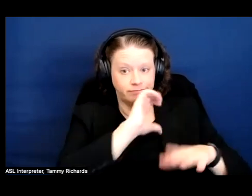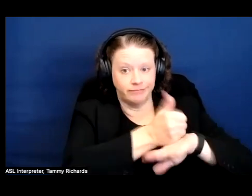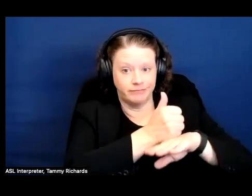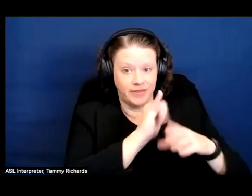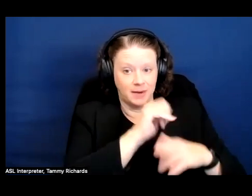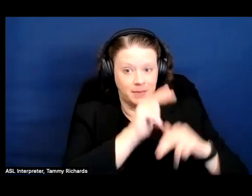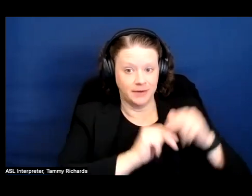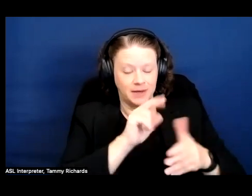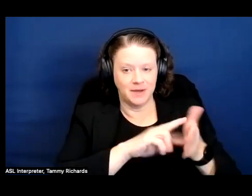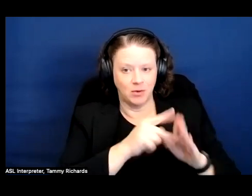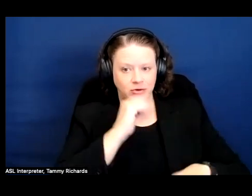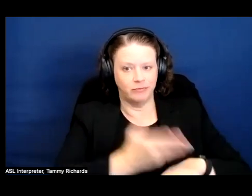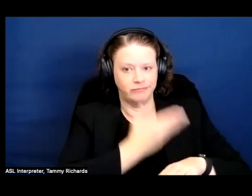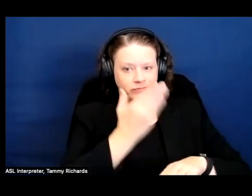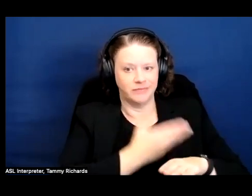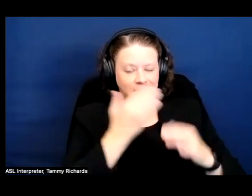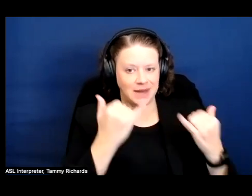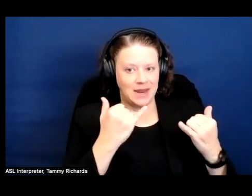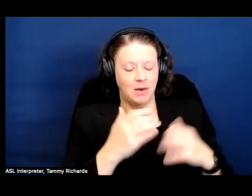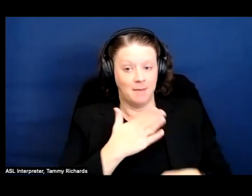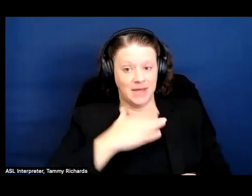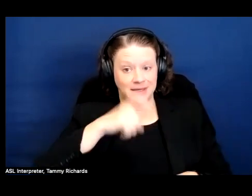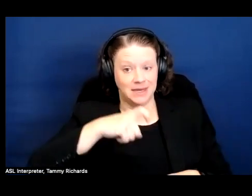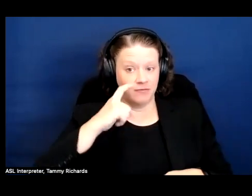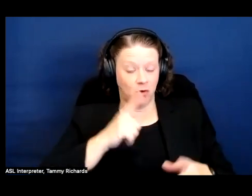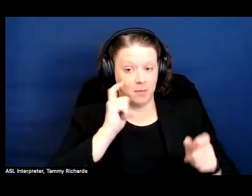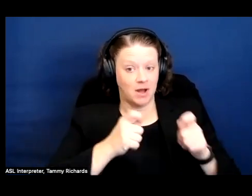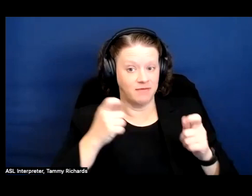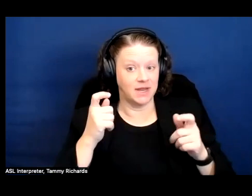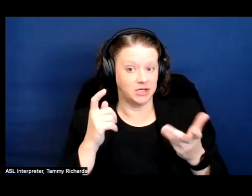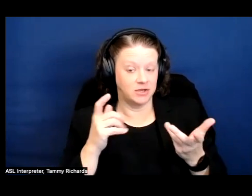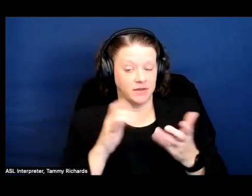if there's a local ordinance that might be at play in addition